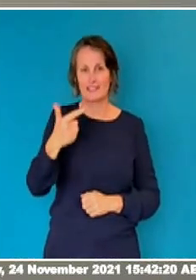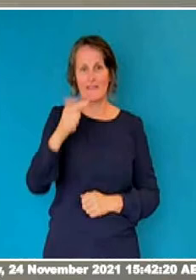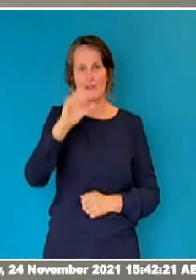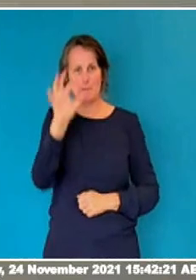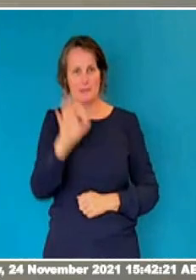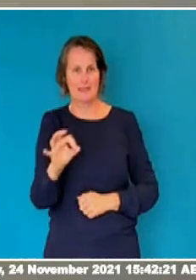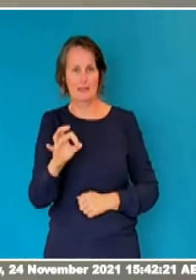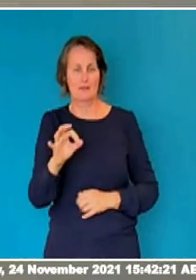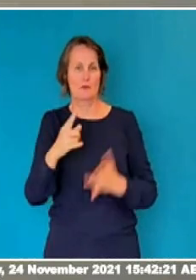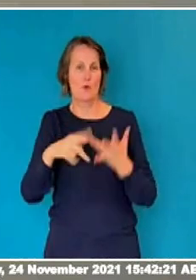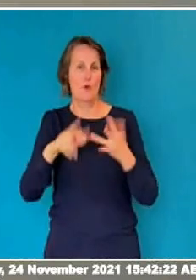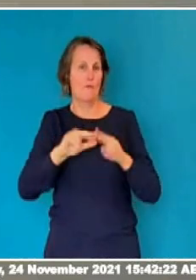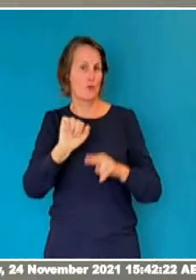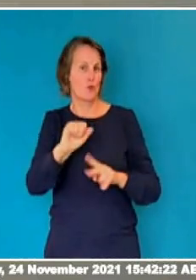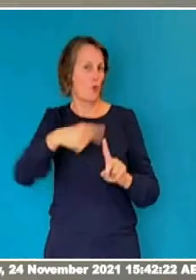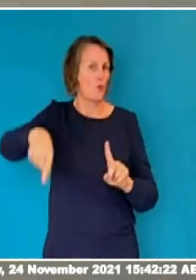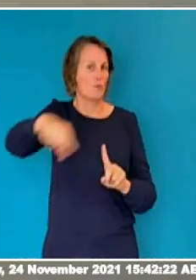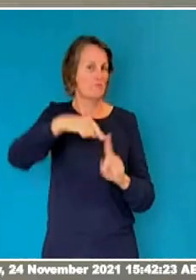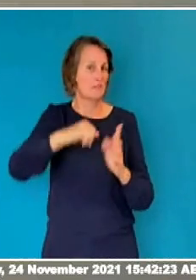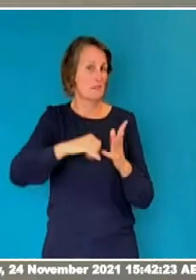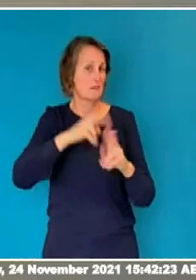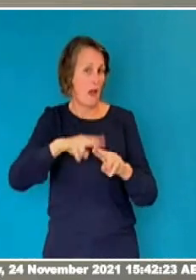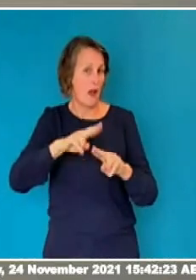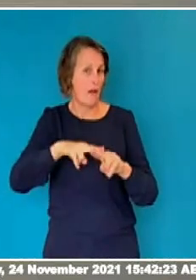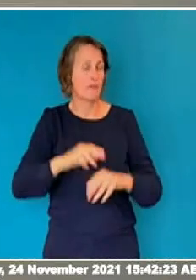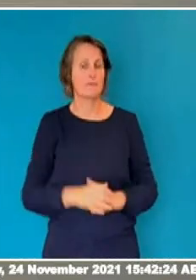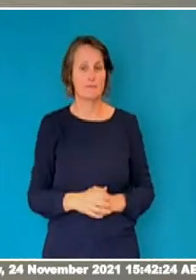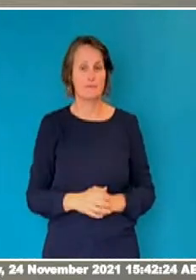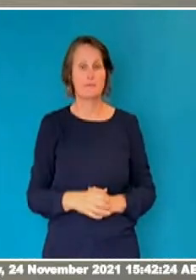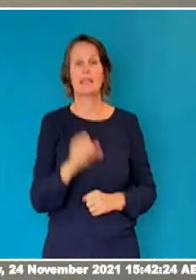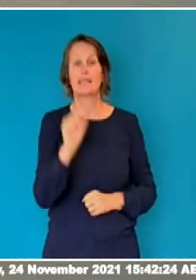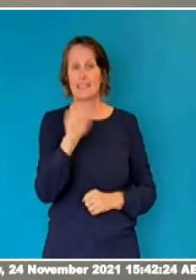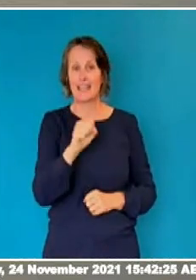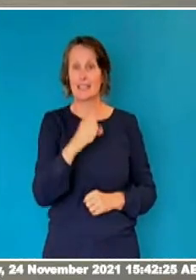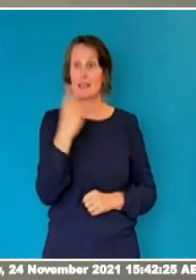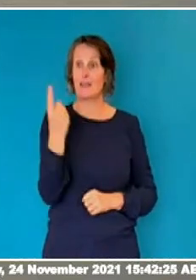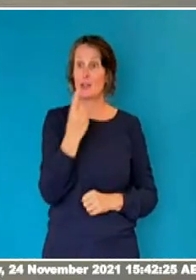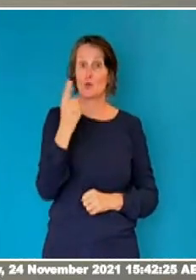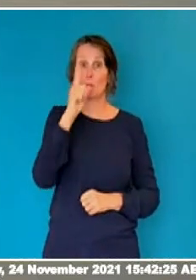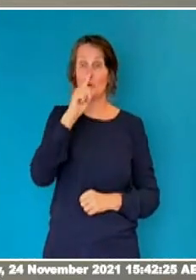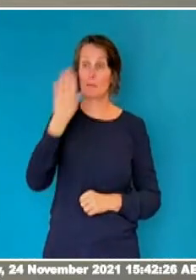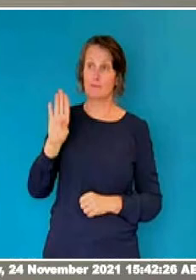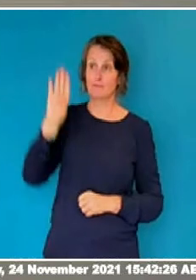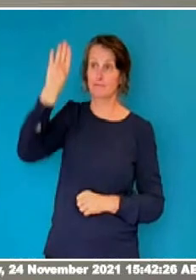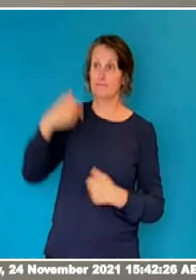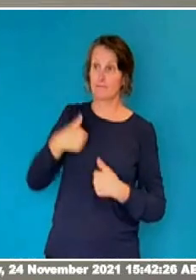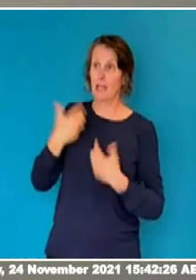That is correct, of the people who chose to self disclose in the HR system,